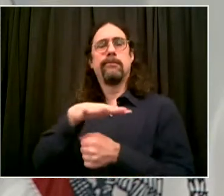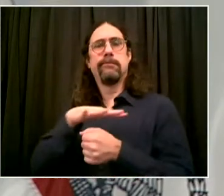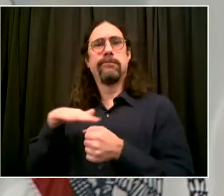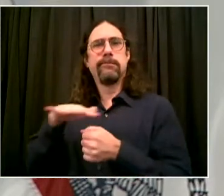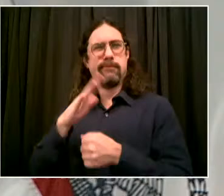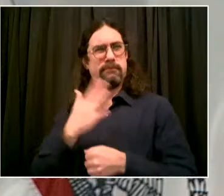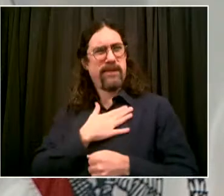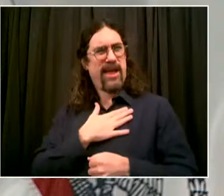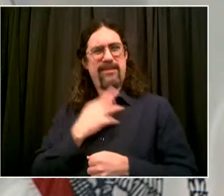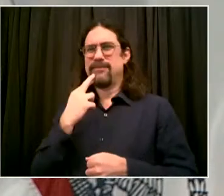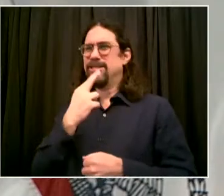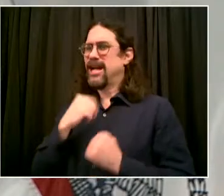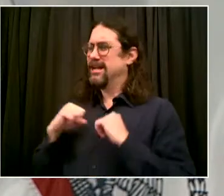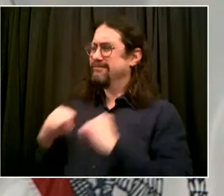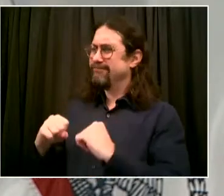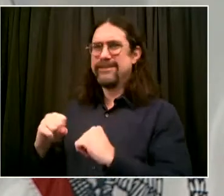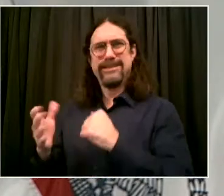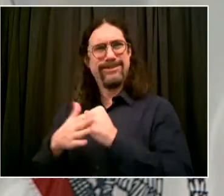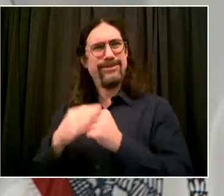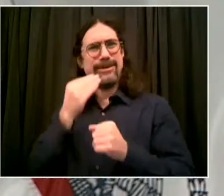THE PEOPLEE THAAT WORKED THERE. I WOULD LOVE TO